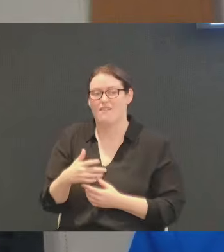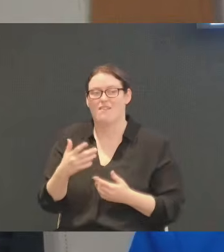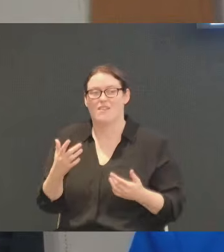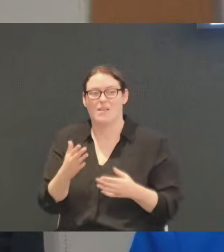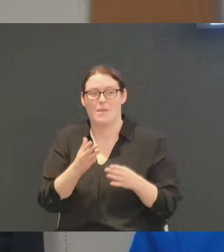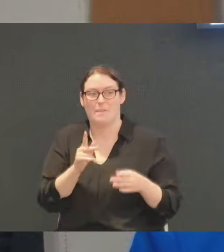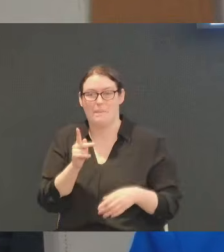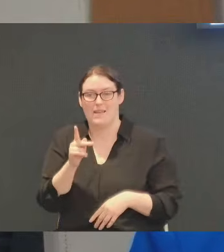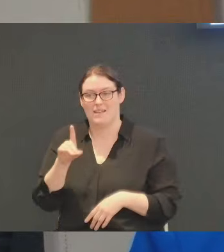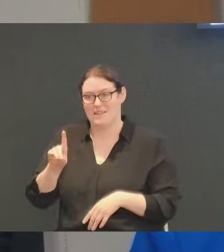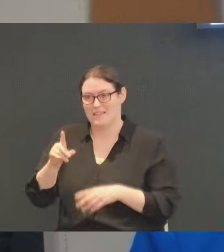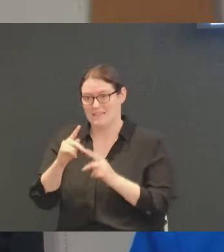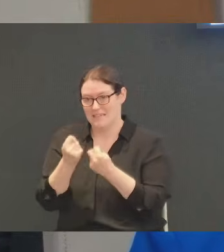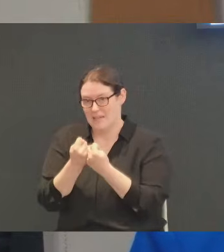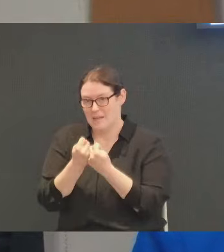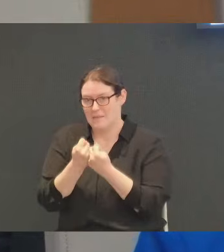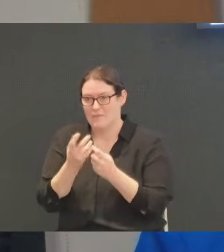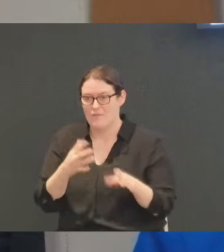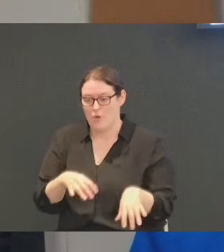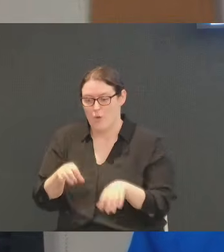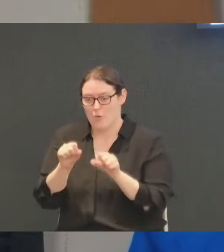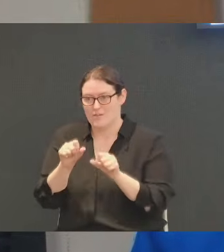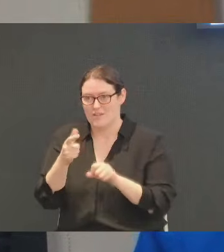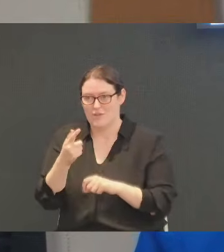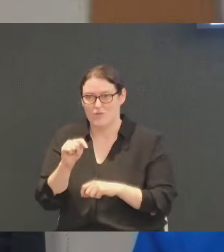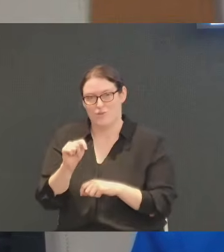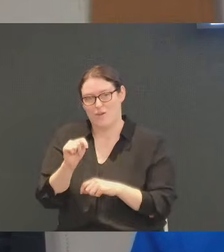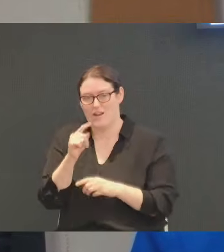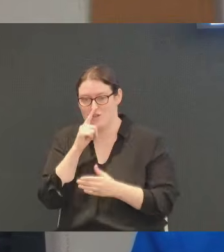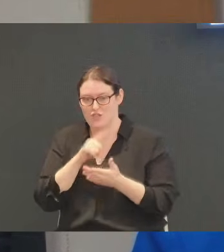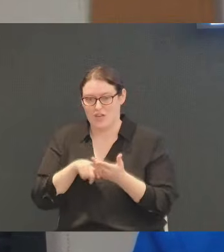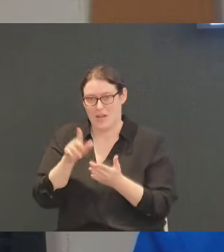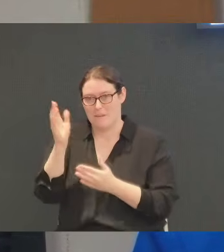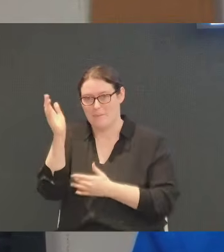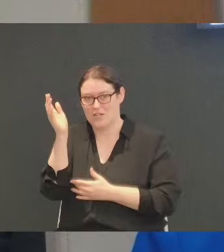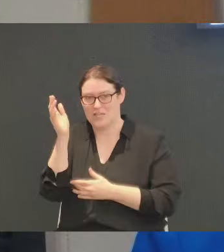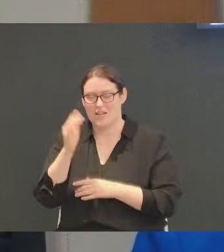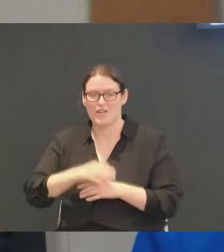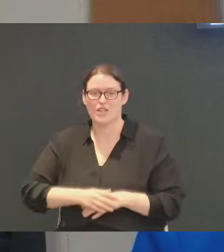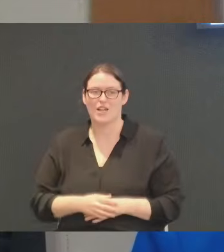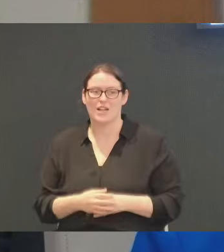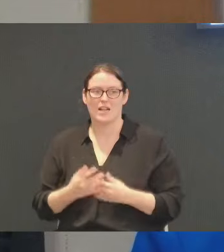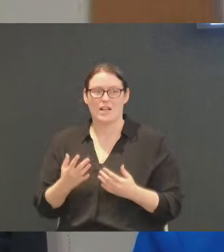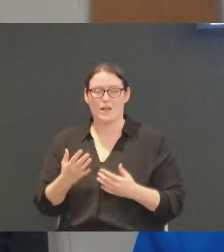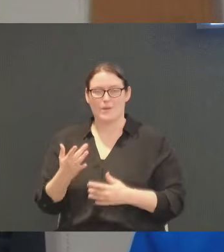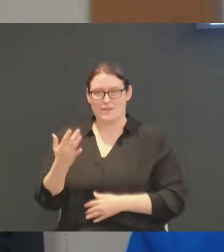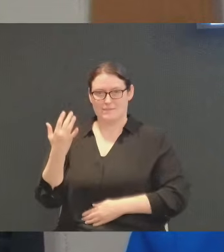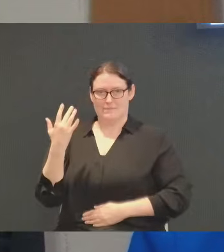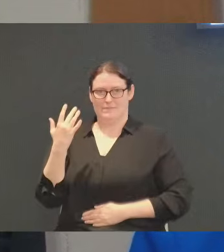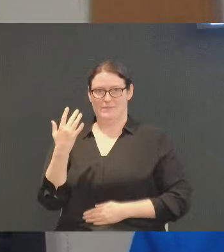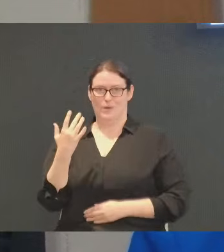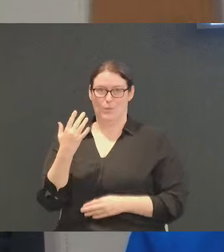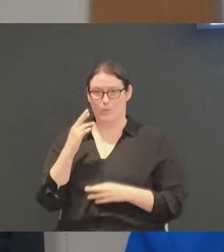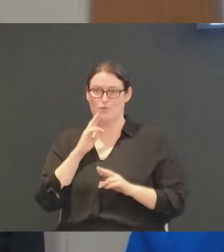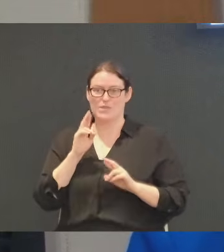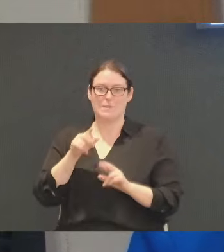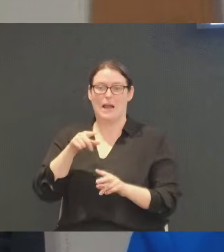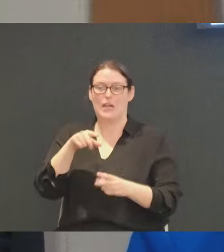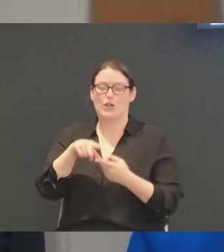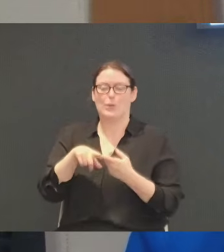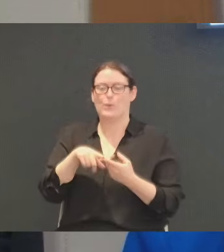Development team, excuse me, for hosting the grant check presentation. This was in response to the